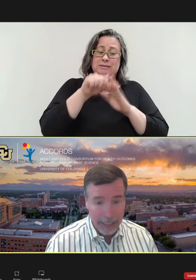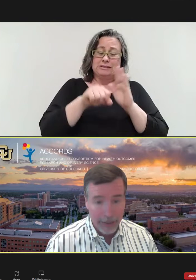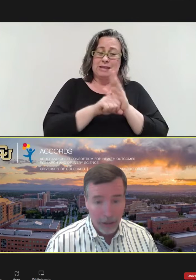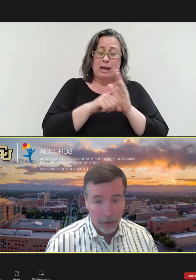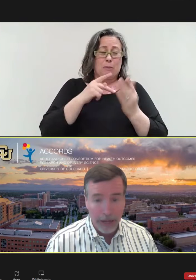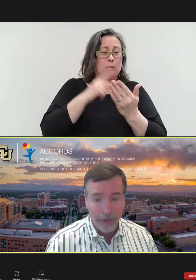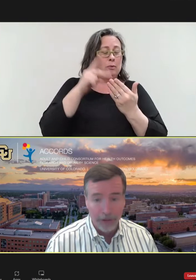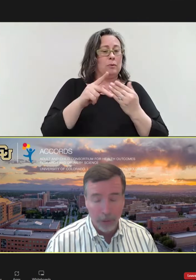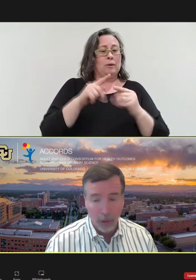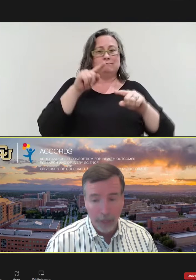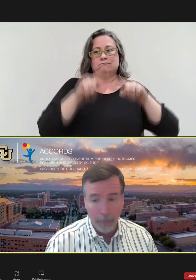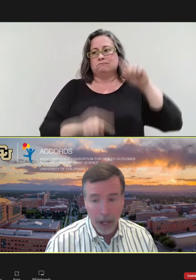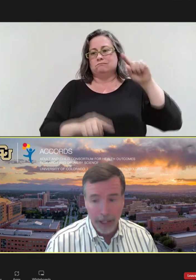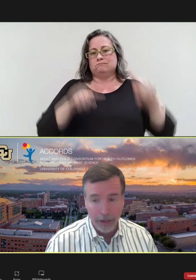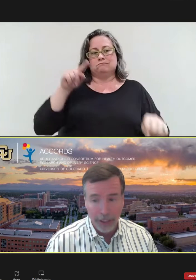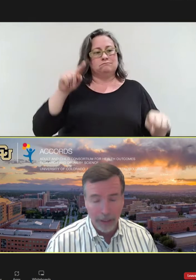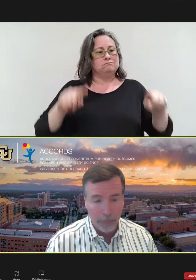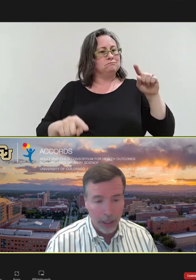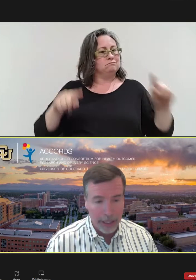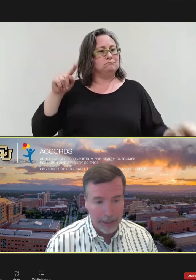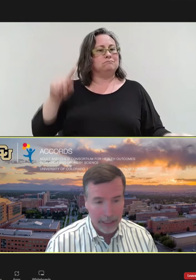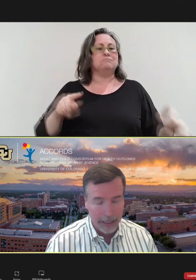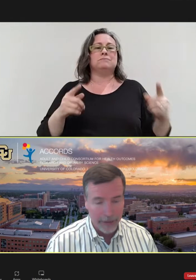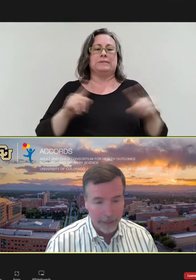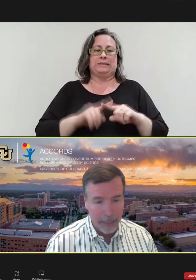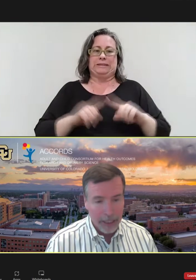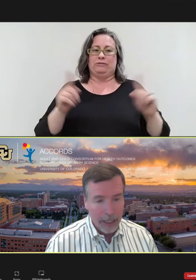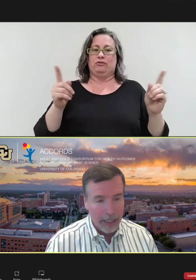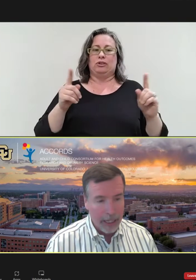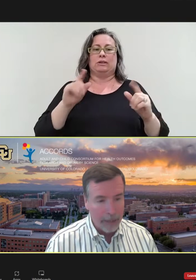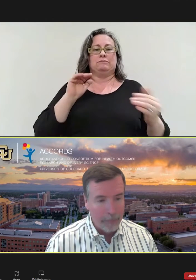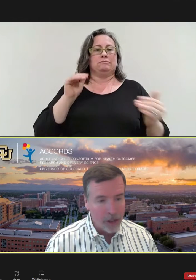in their levels of program monitoring and compliance activity. Again, I mentioned